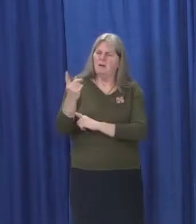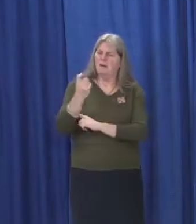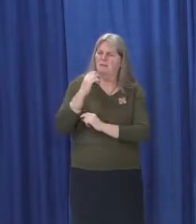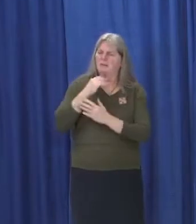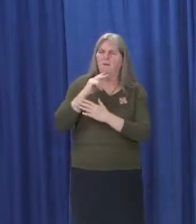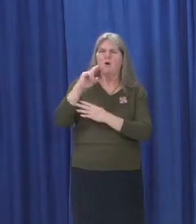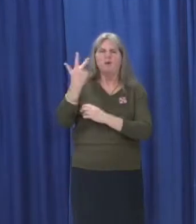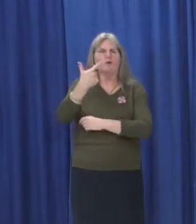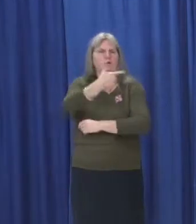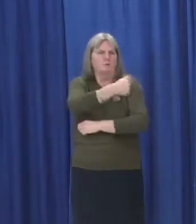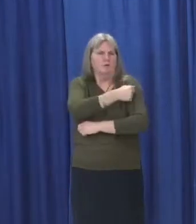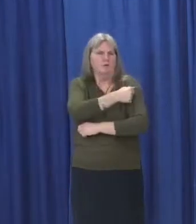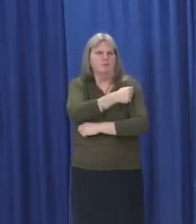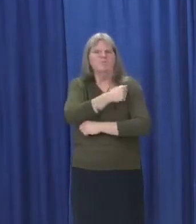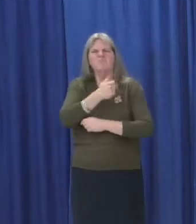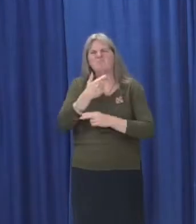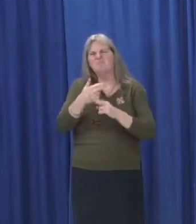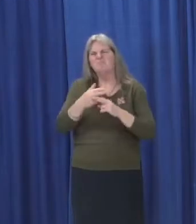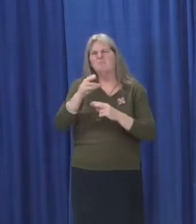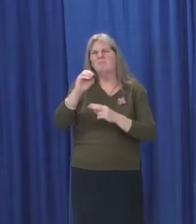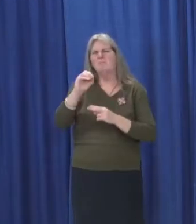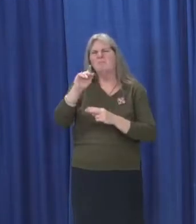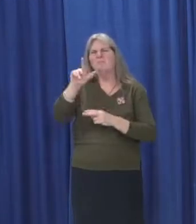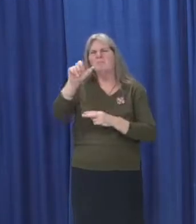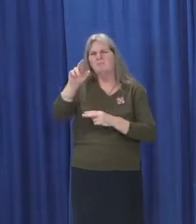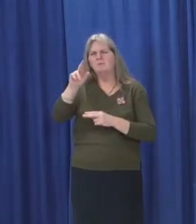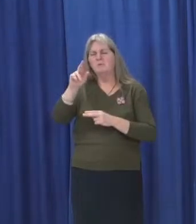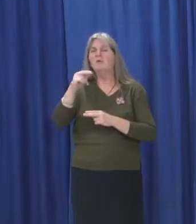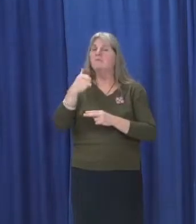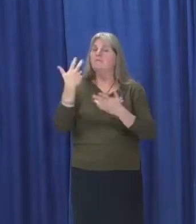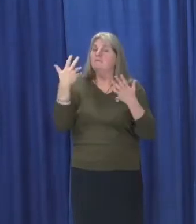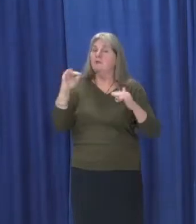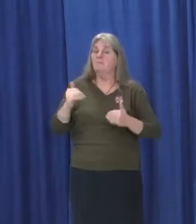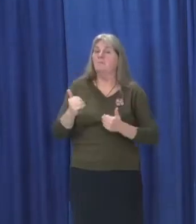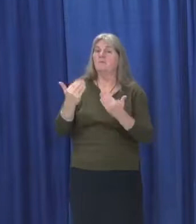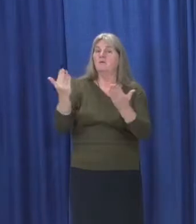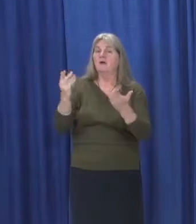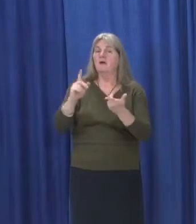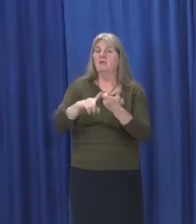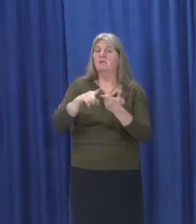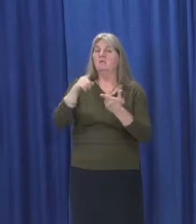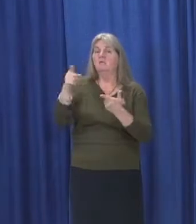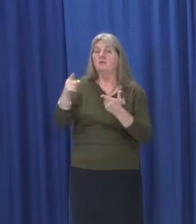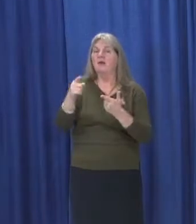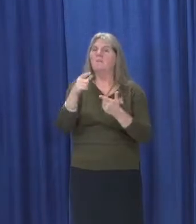fair doses and boosters. We provide a third doses to those who are severely